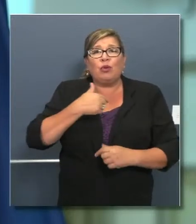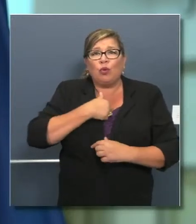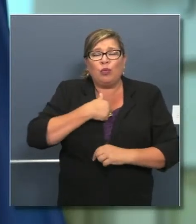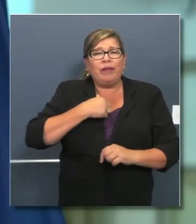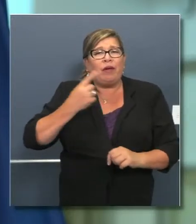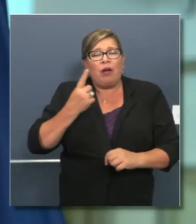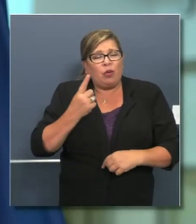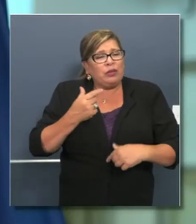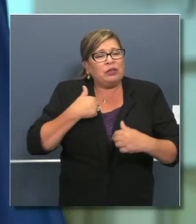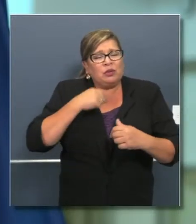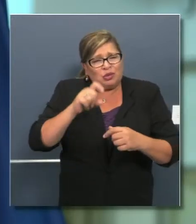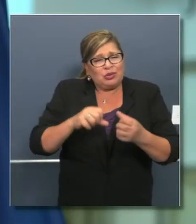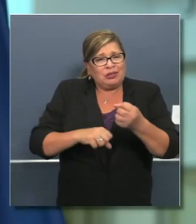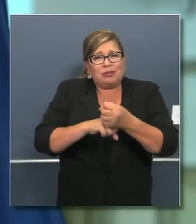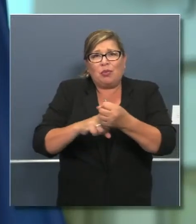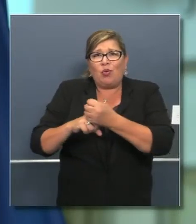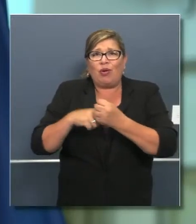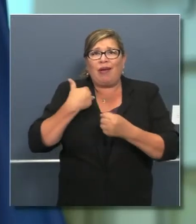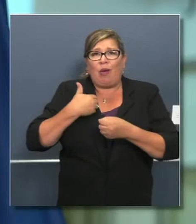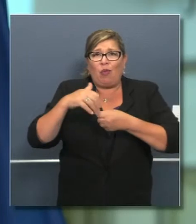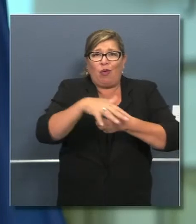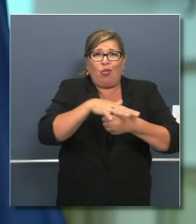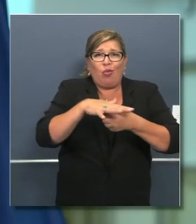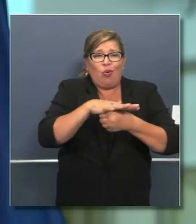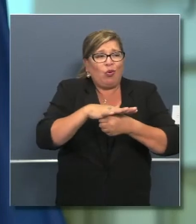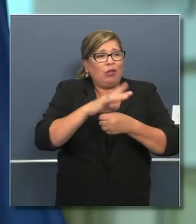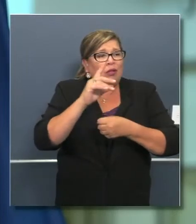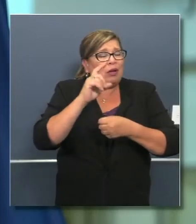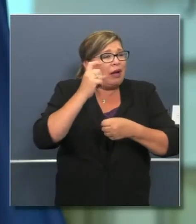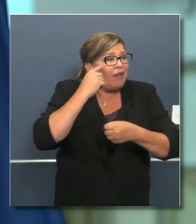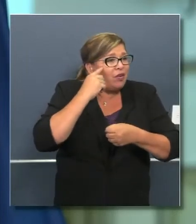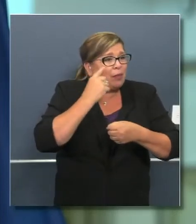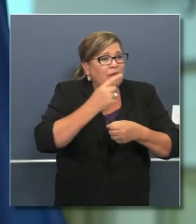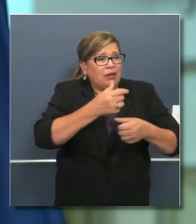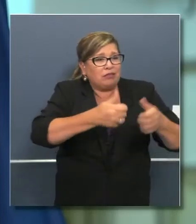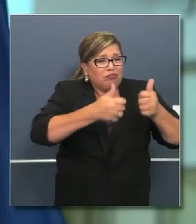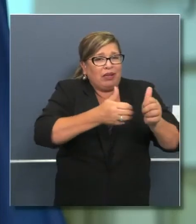every nuance and detail and you know some folks are just saying I'm not going to do this or that